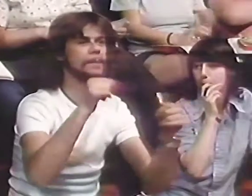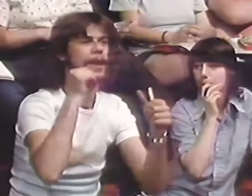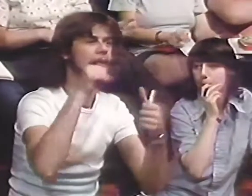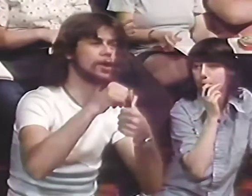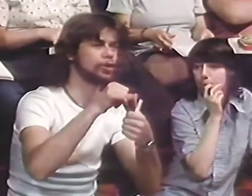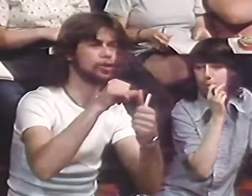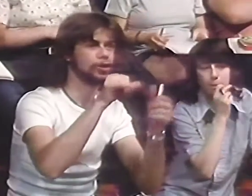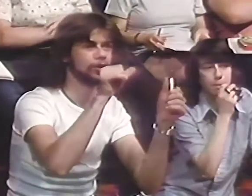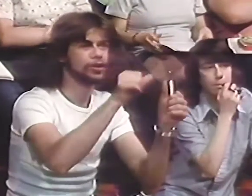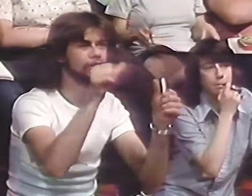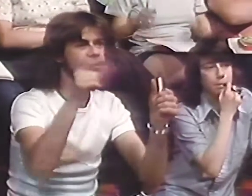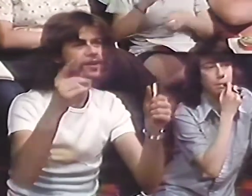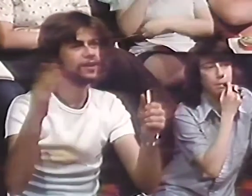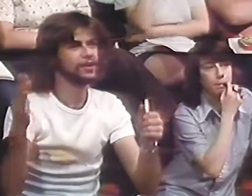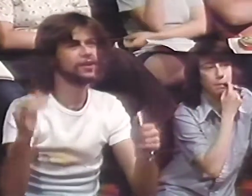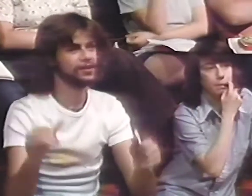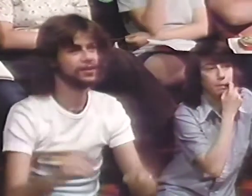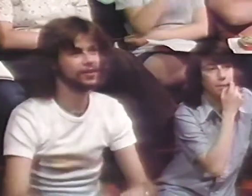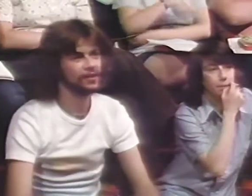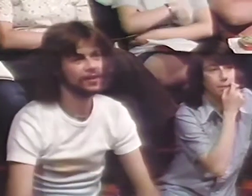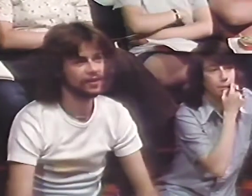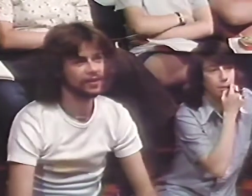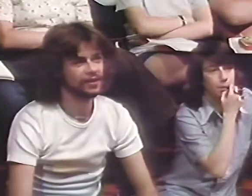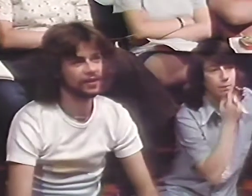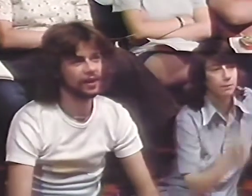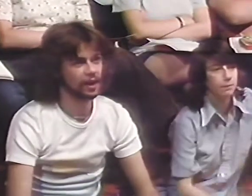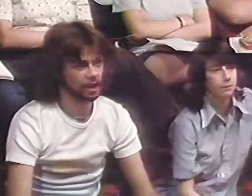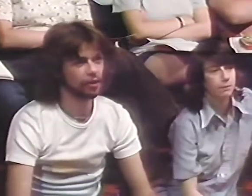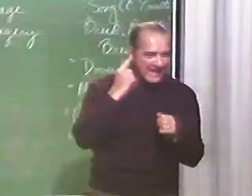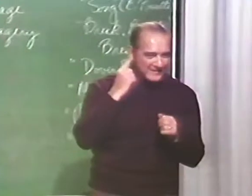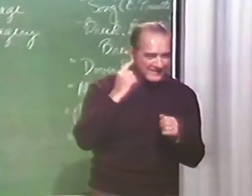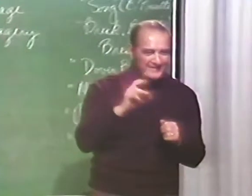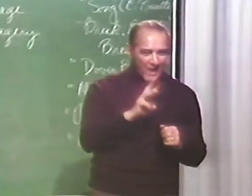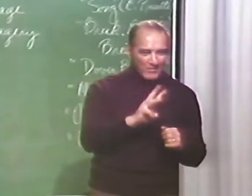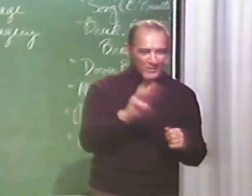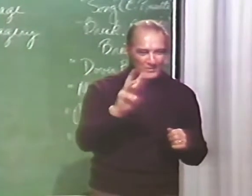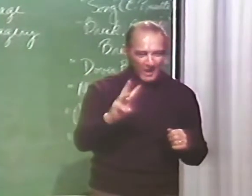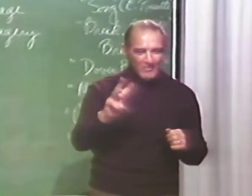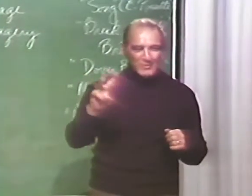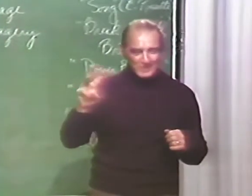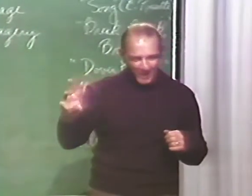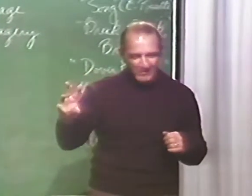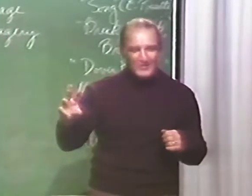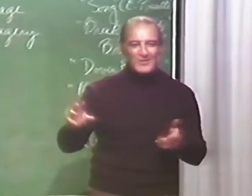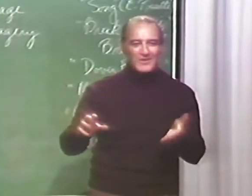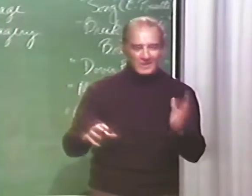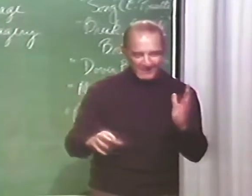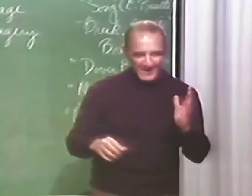THE LINE HAS THE SAME LETTER SIGNS. "W," "W," "W."